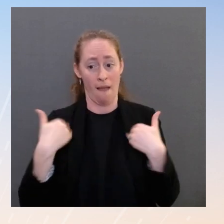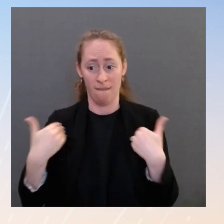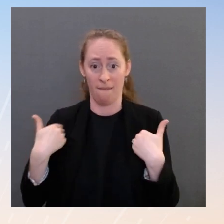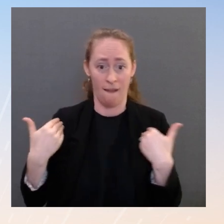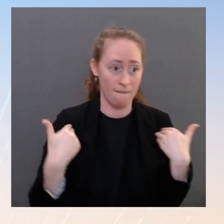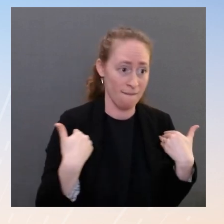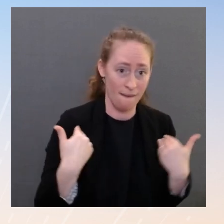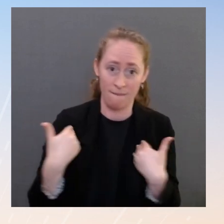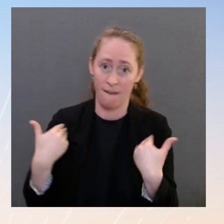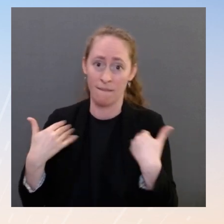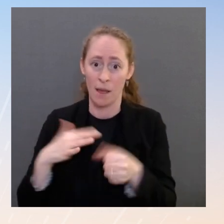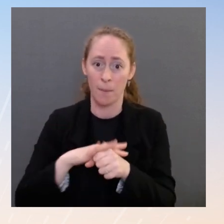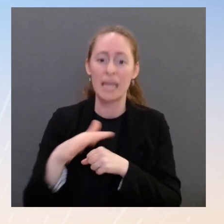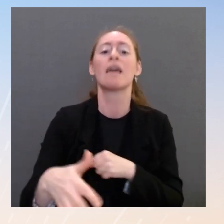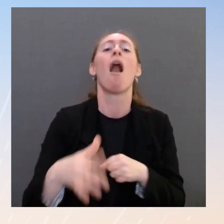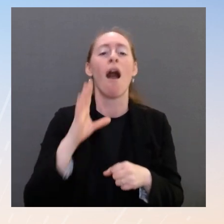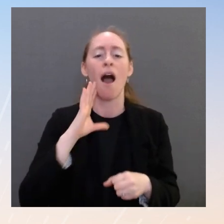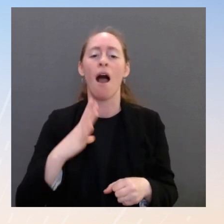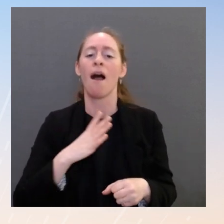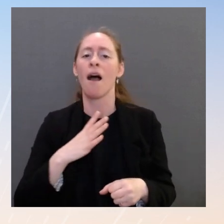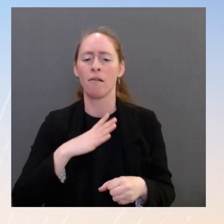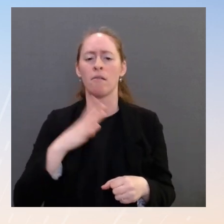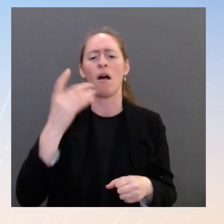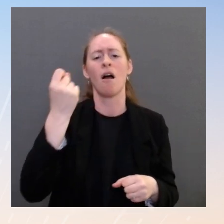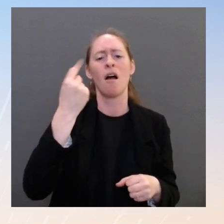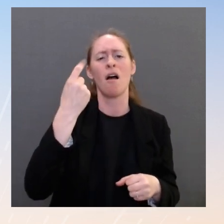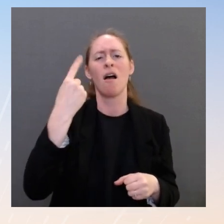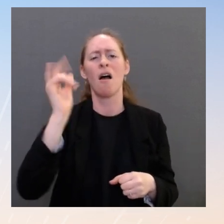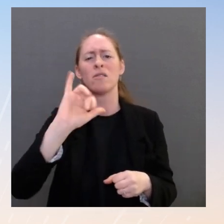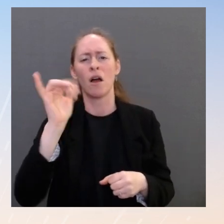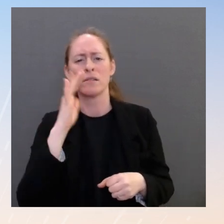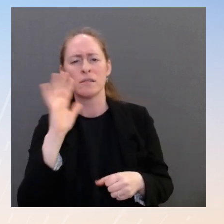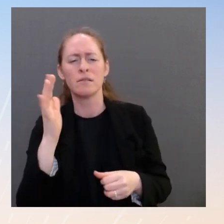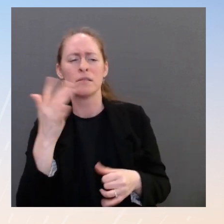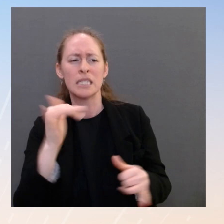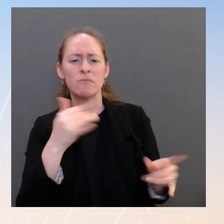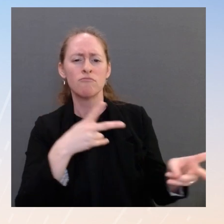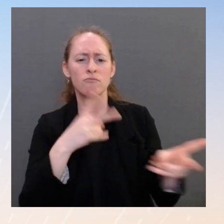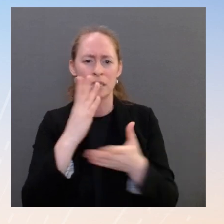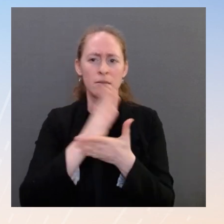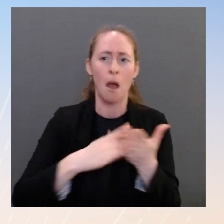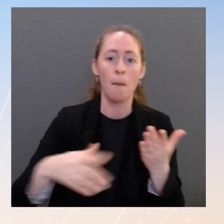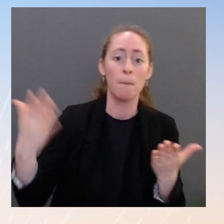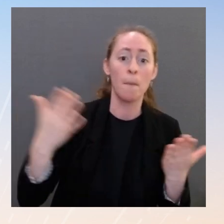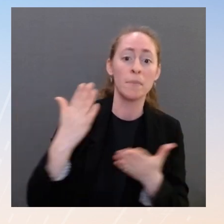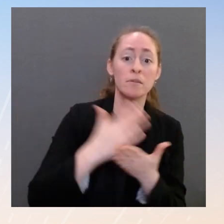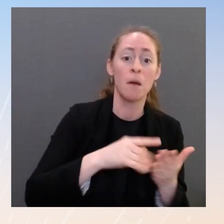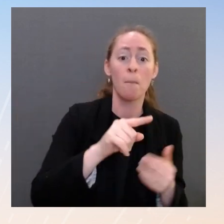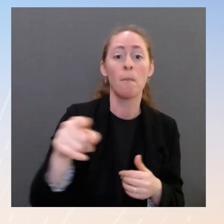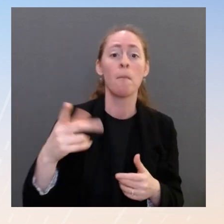We also watch closely for any attempt at price gouging. When oil prices come down, obviously gas prices should come down.